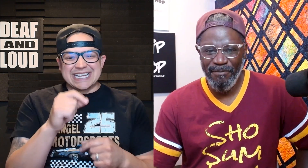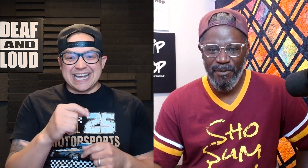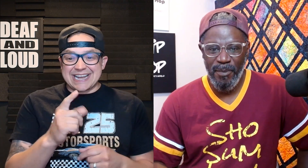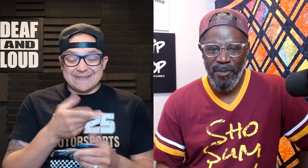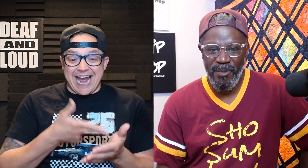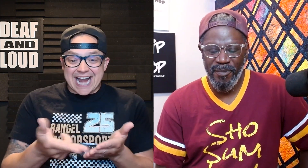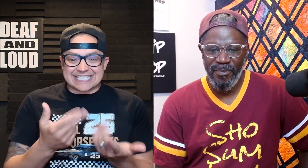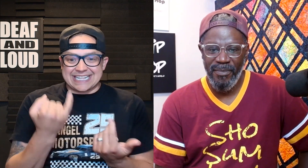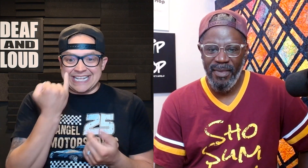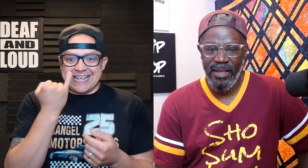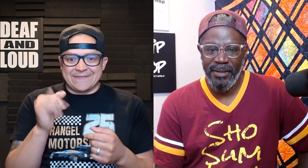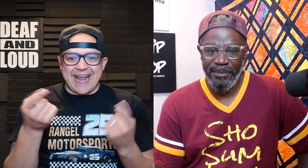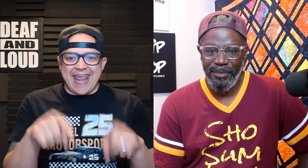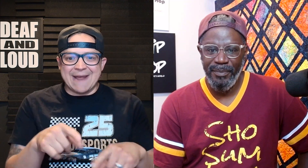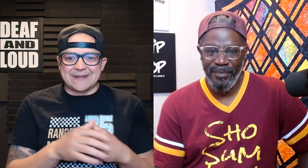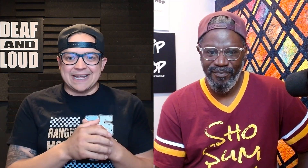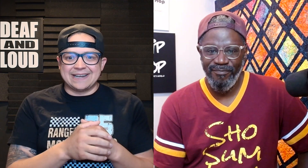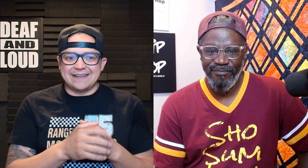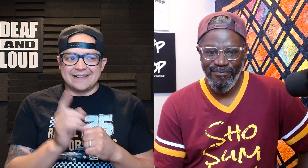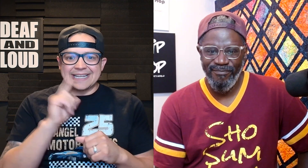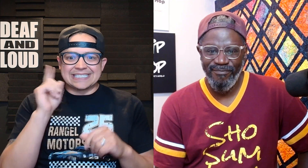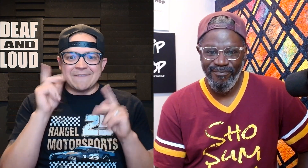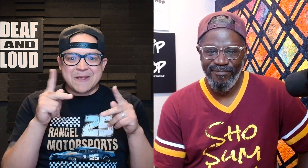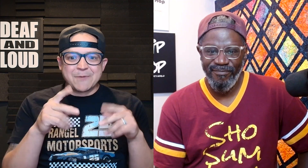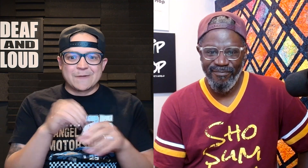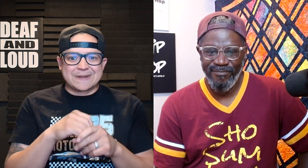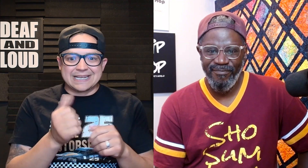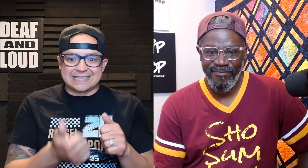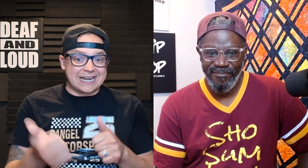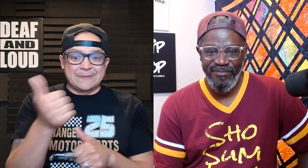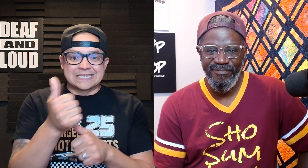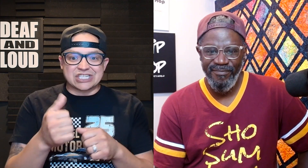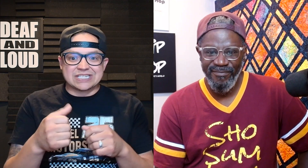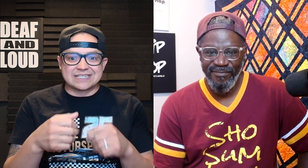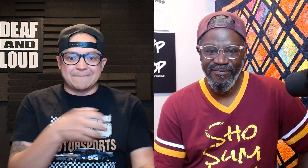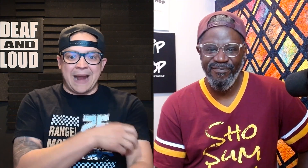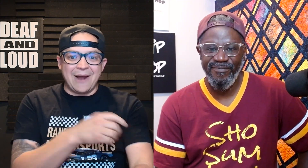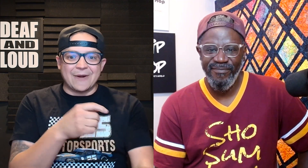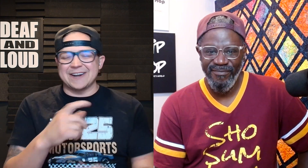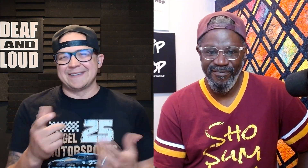Like, I mean, honestly, if that happened, like, Deaf people would be in positions of power.